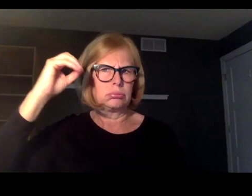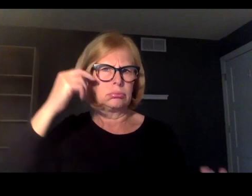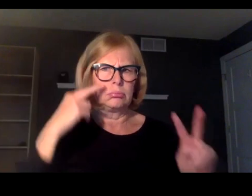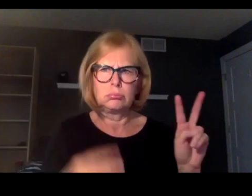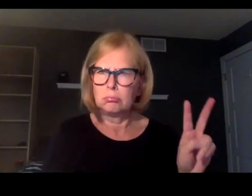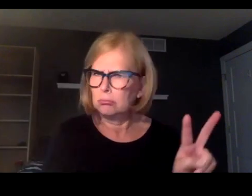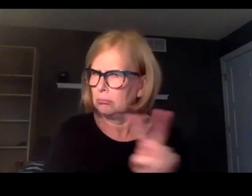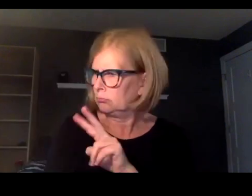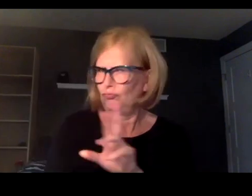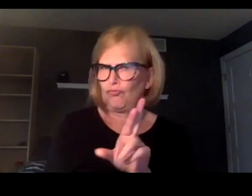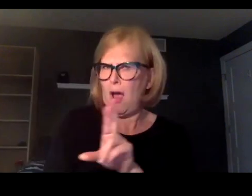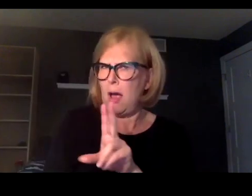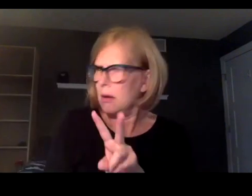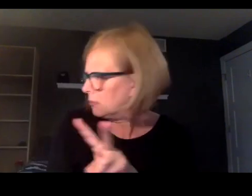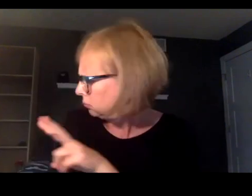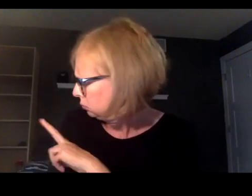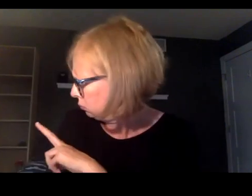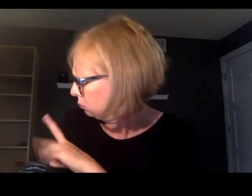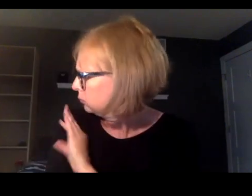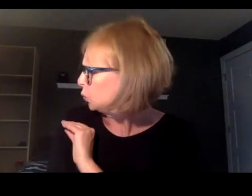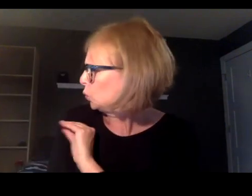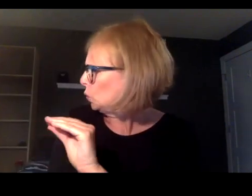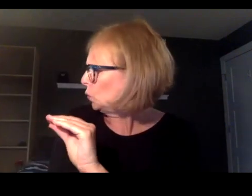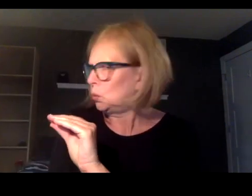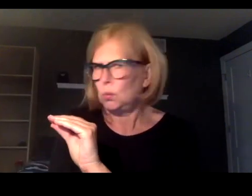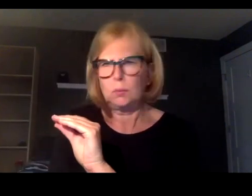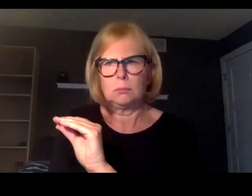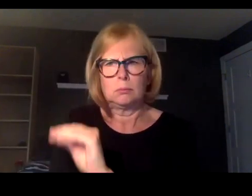He looked behind him. No caps.